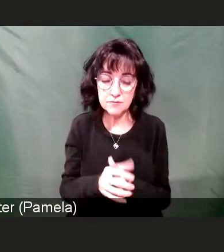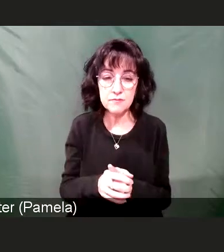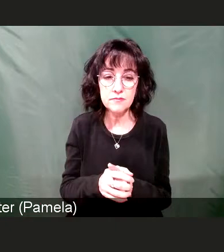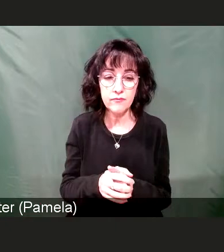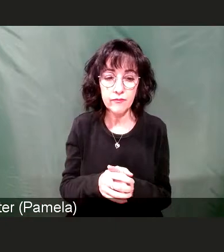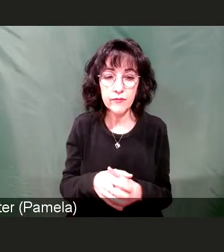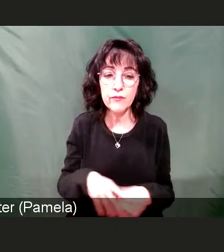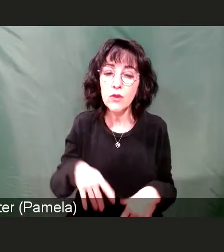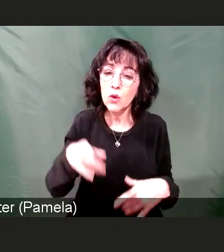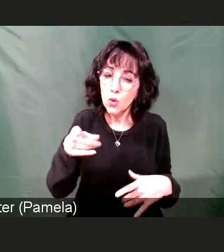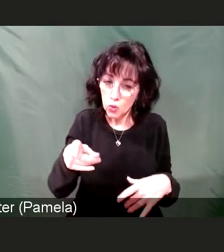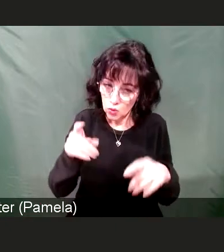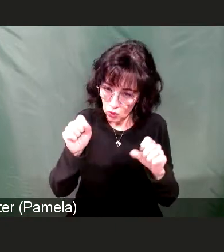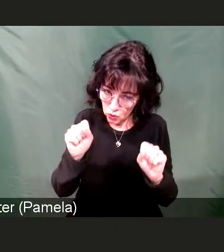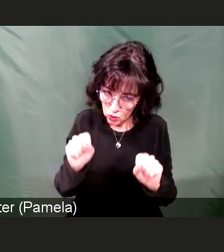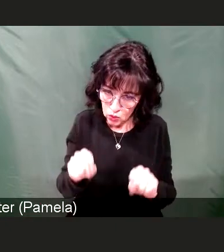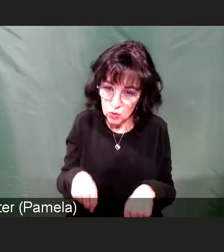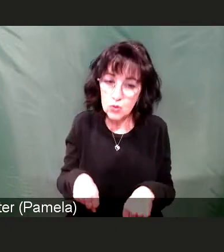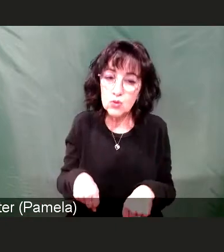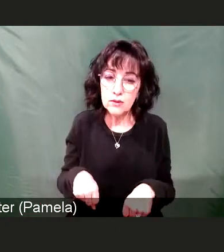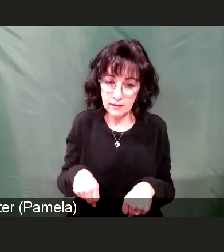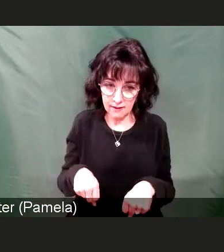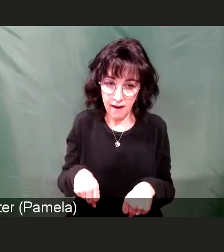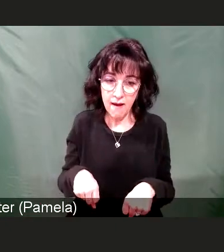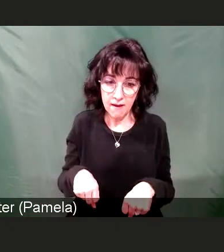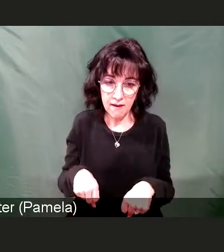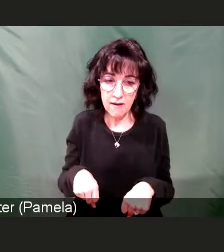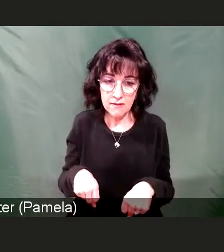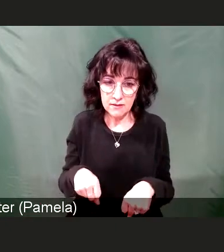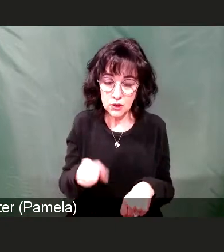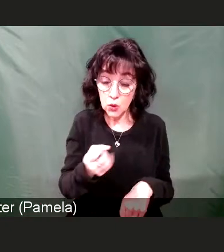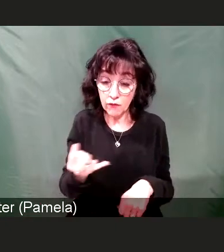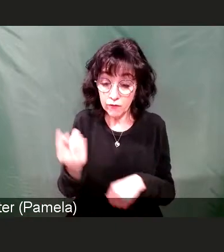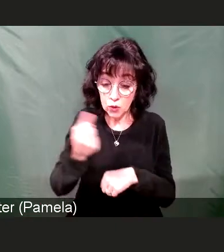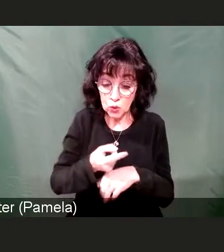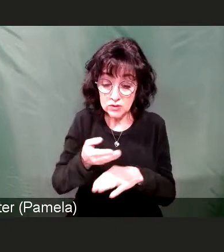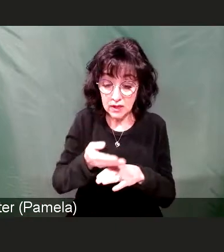than the 21 or 28 and the CDC has a recommendation